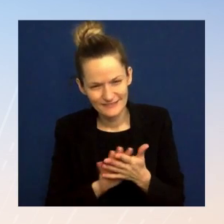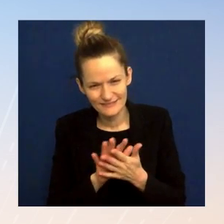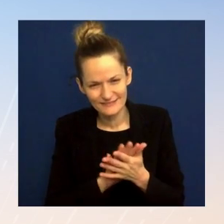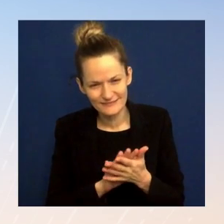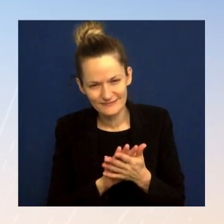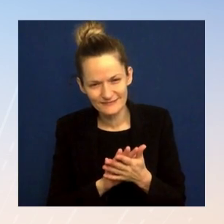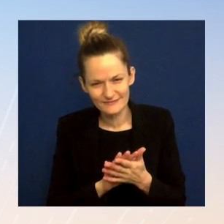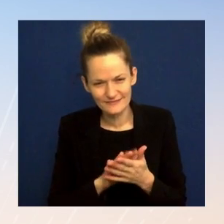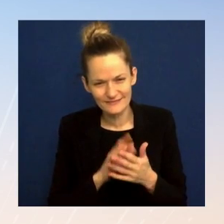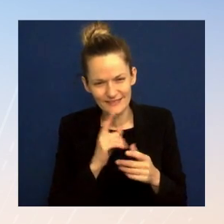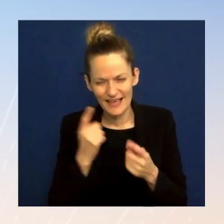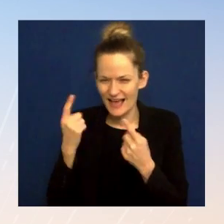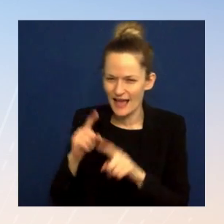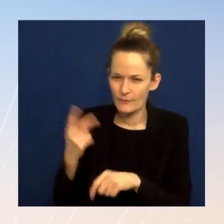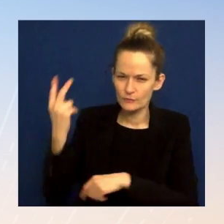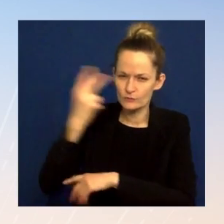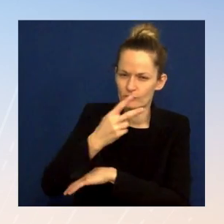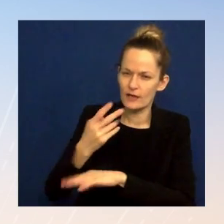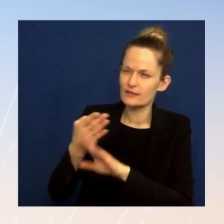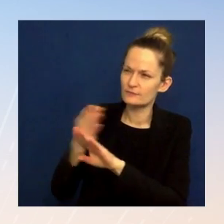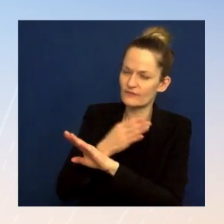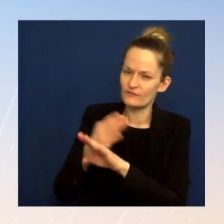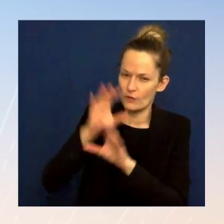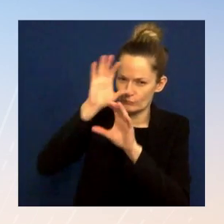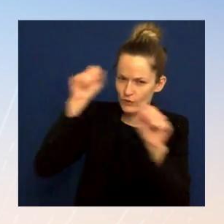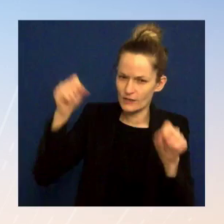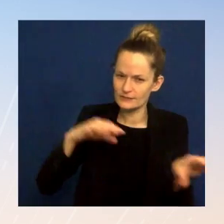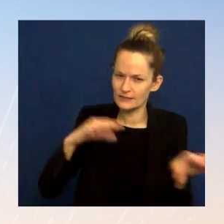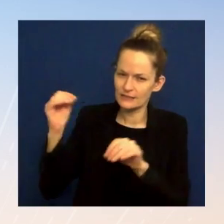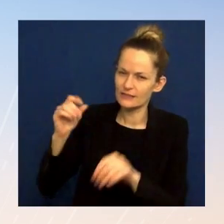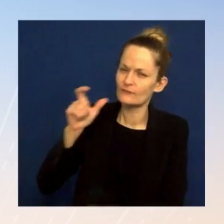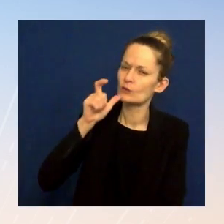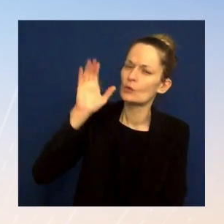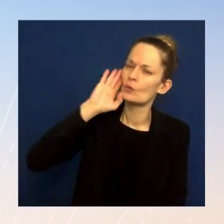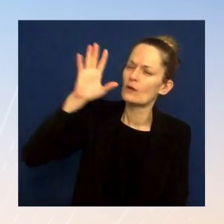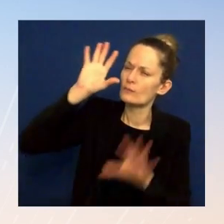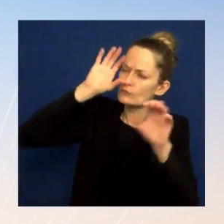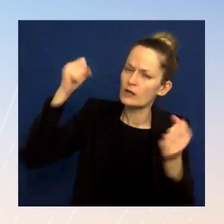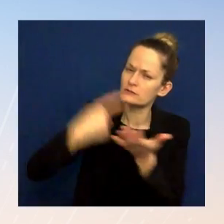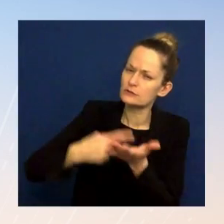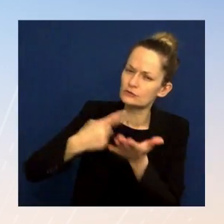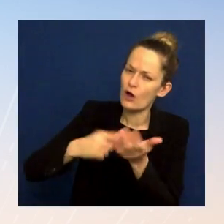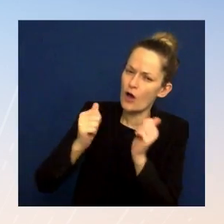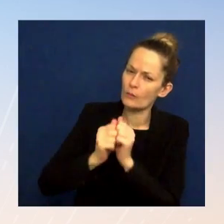on who he'll be talking to to get his social services and climate change plan done?